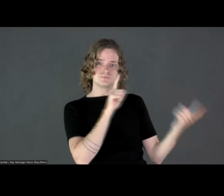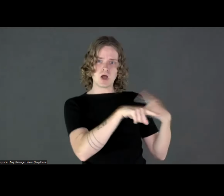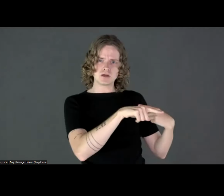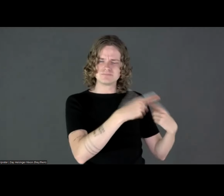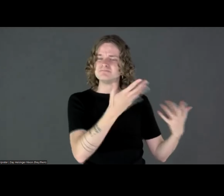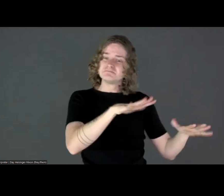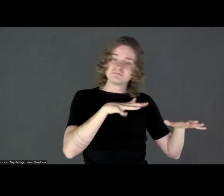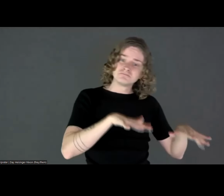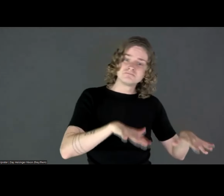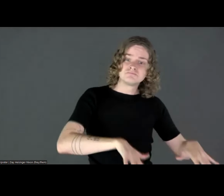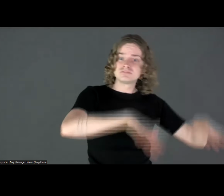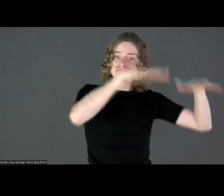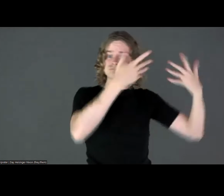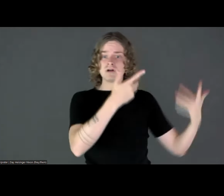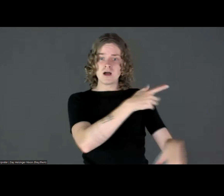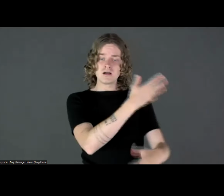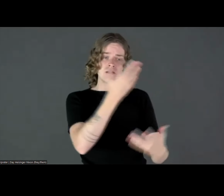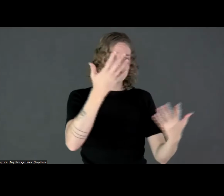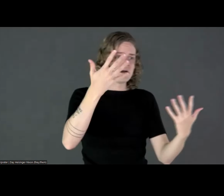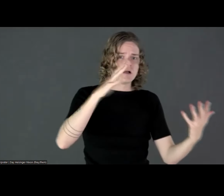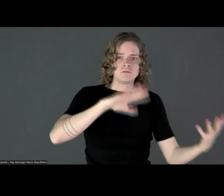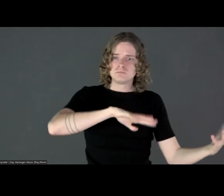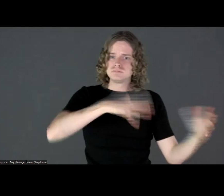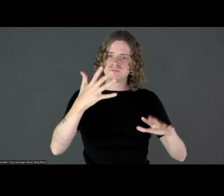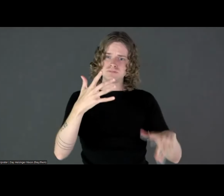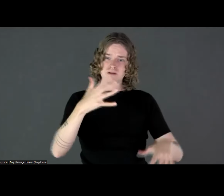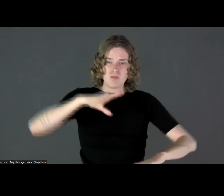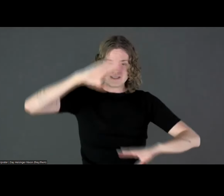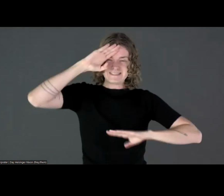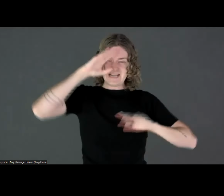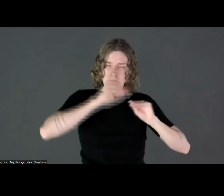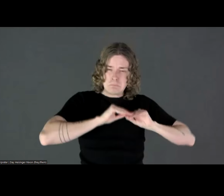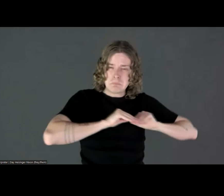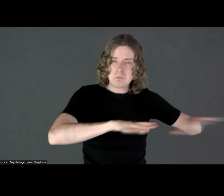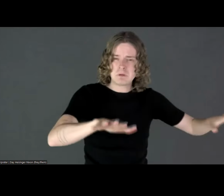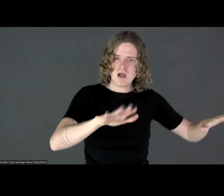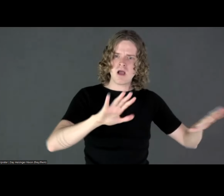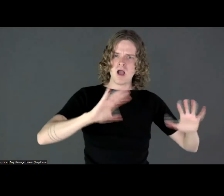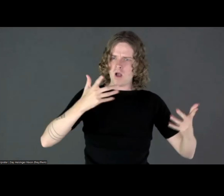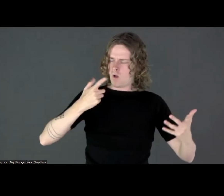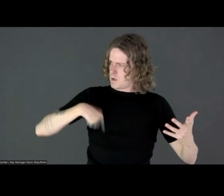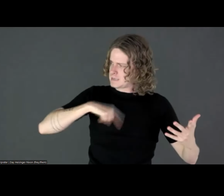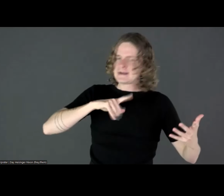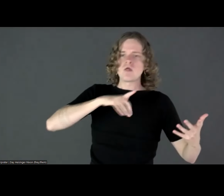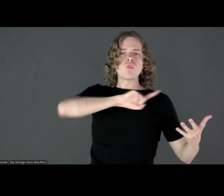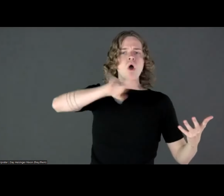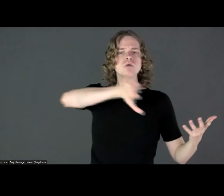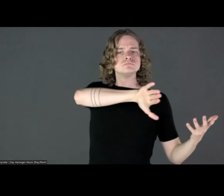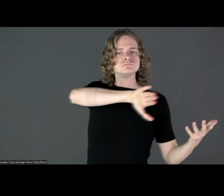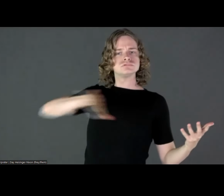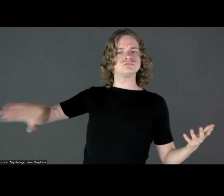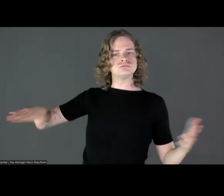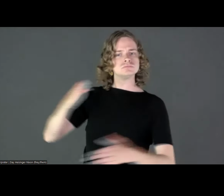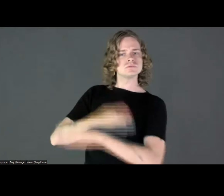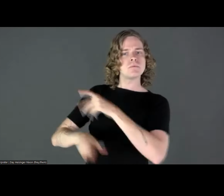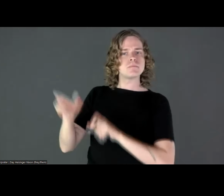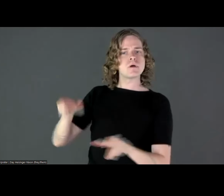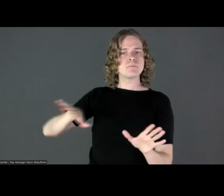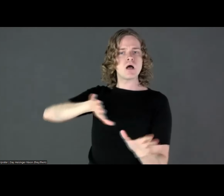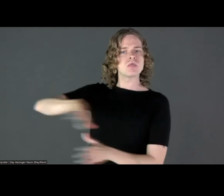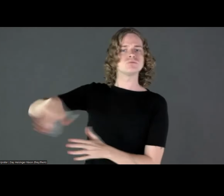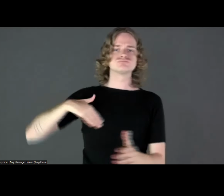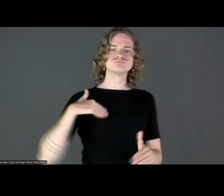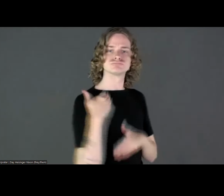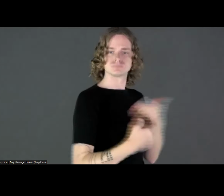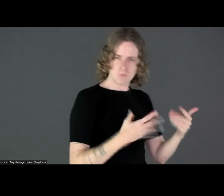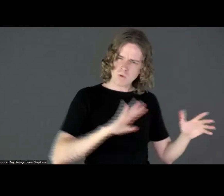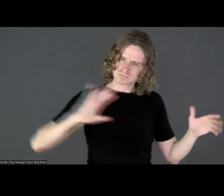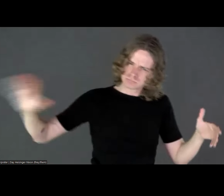should be used by all Governmental agencies, and donors to put policy into practice. The